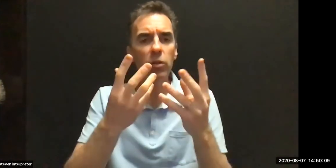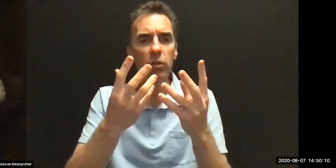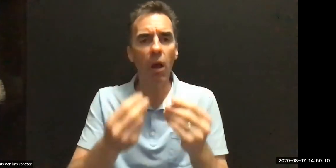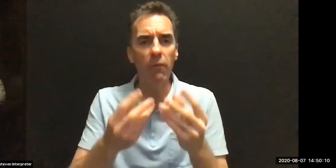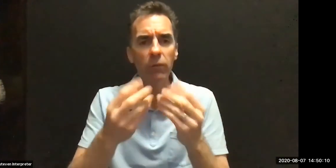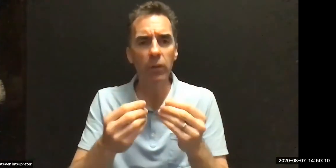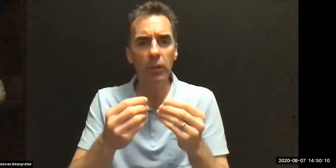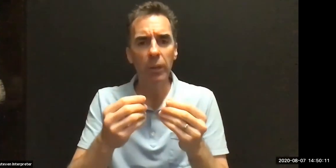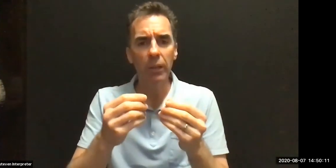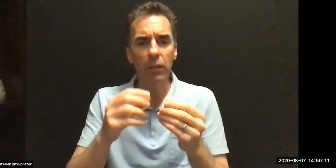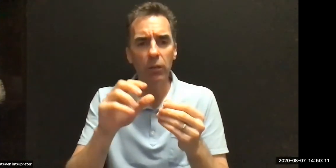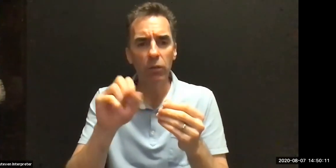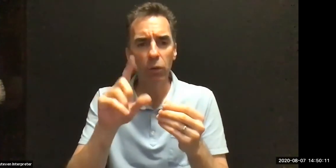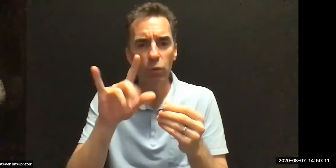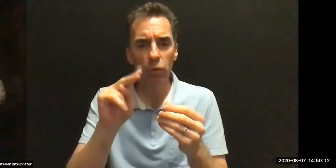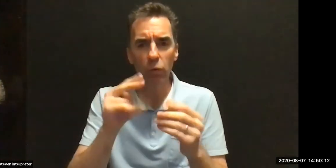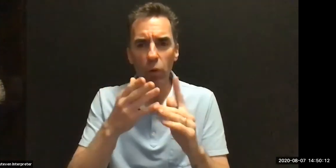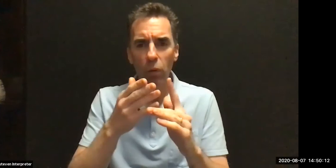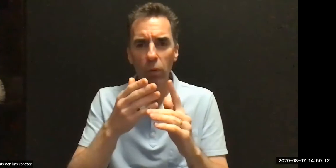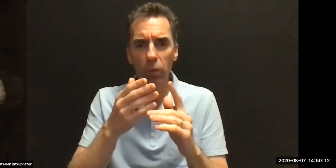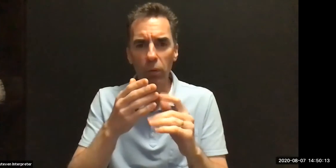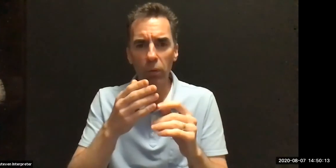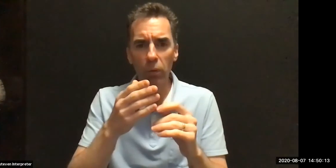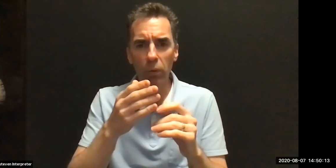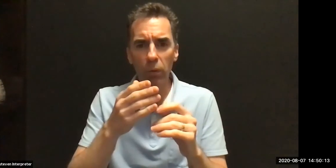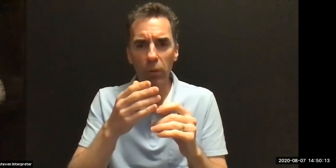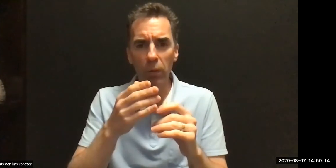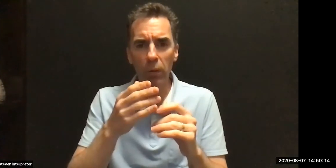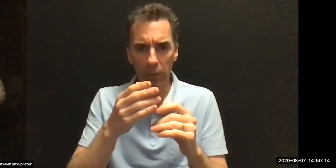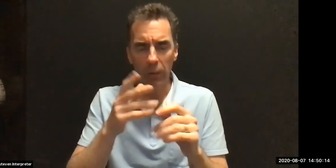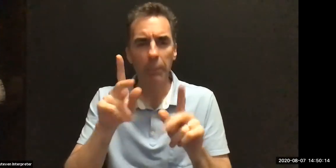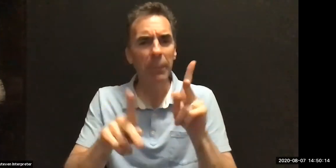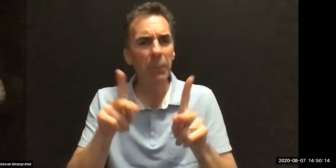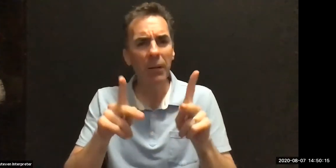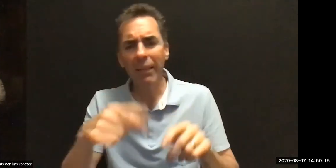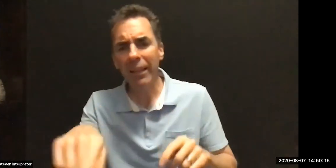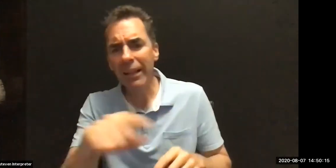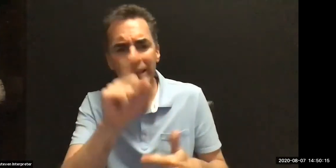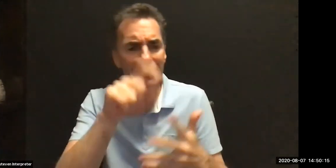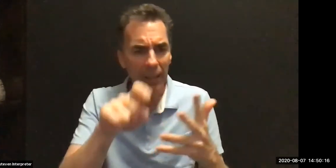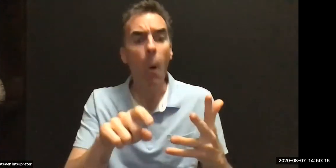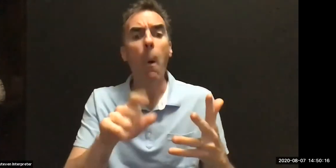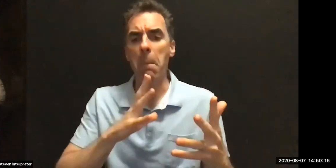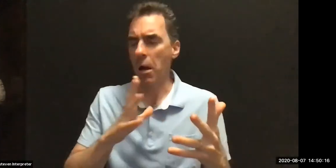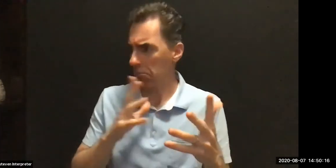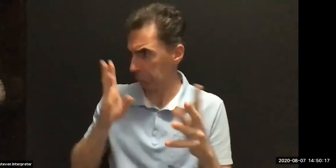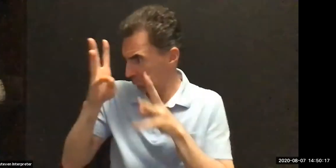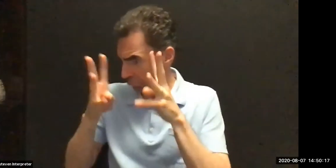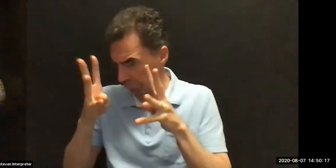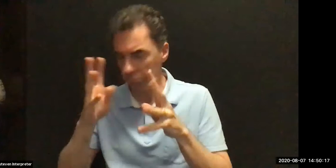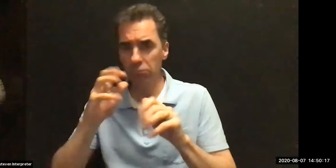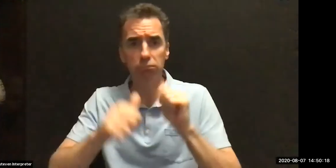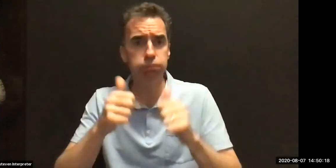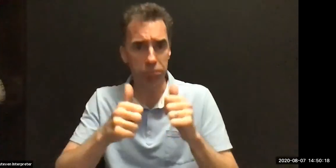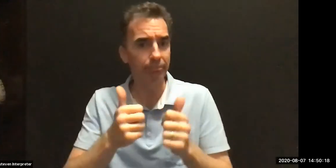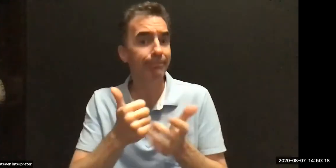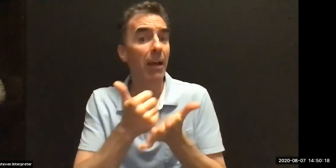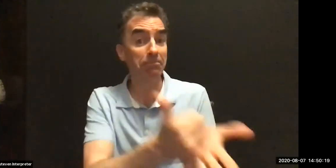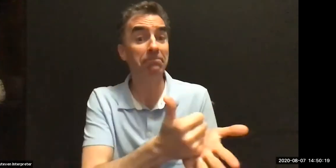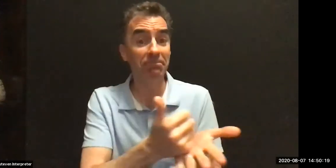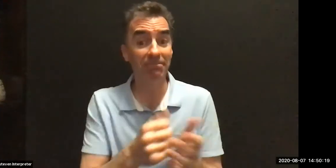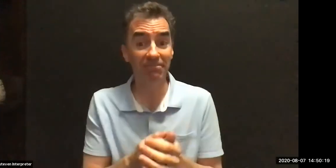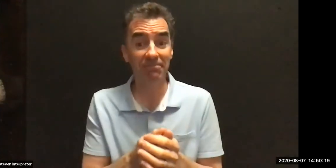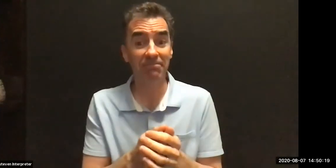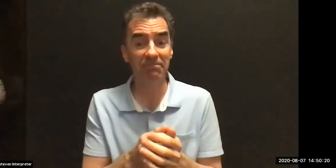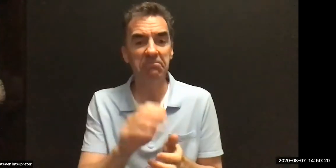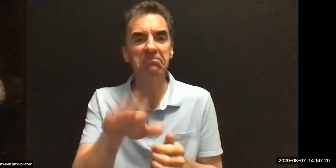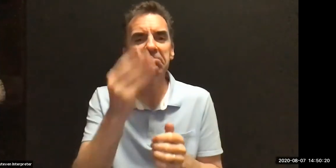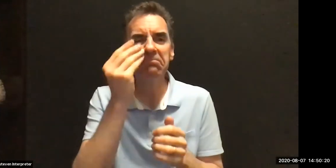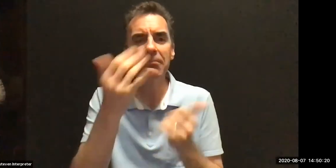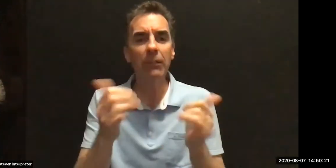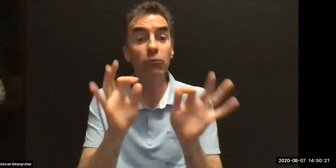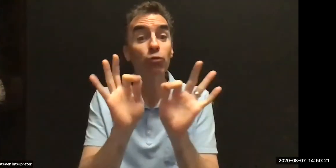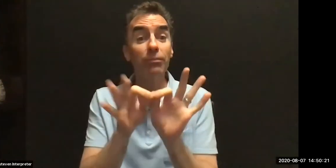Channelle Charest: In order to take in requests from people and then be able to execute on delivery and at this point we have delivered over. I think it's 14,000